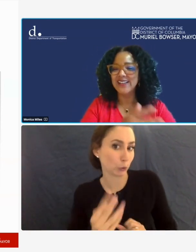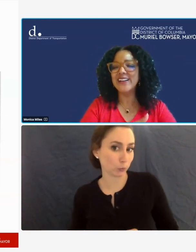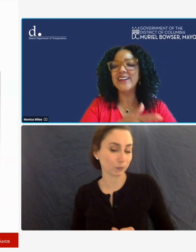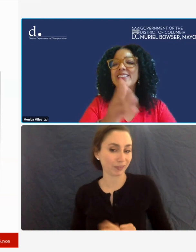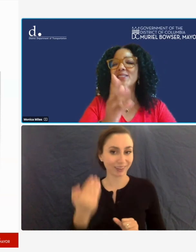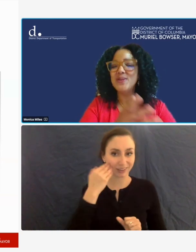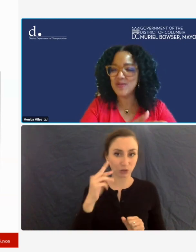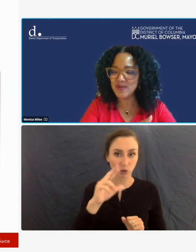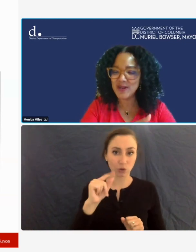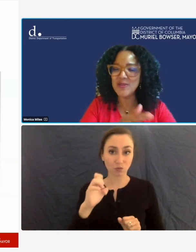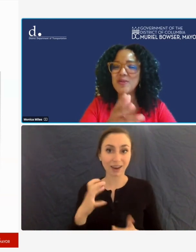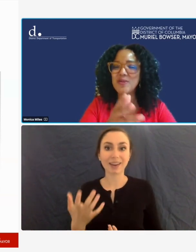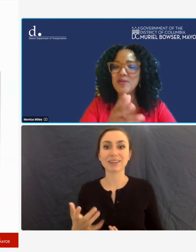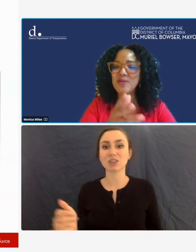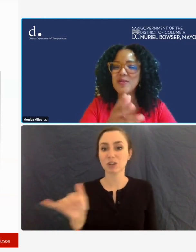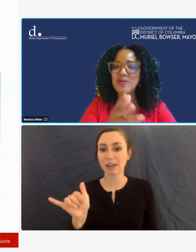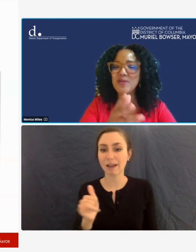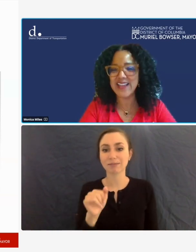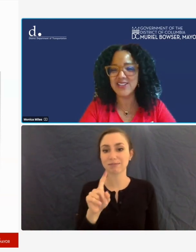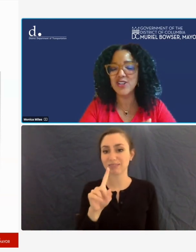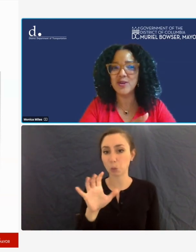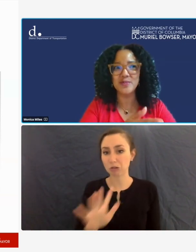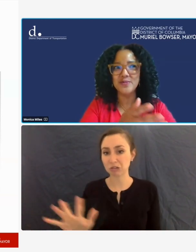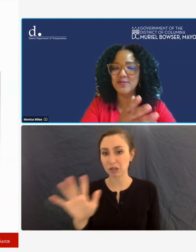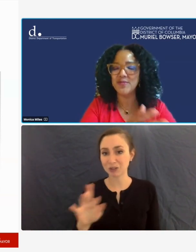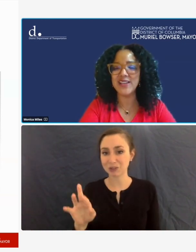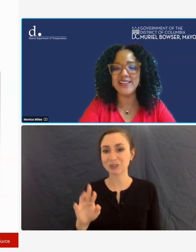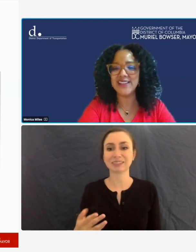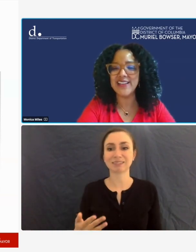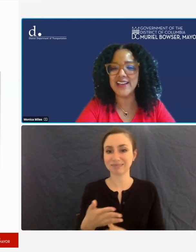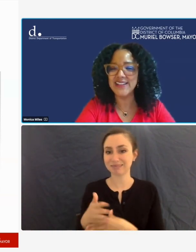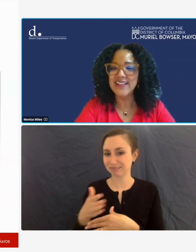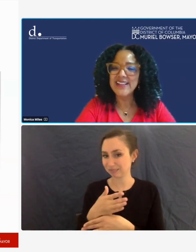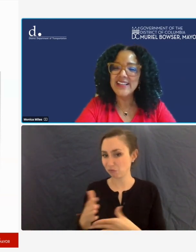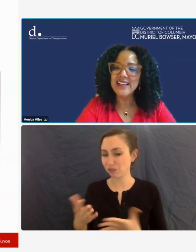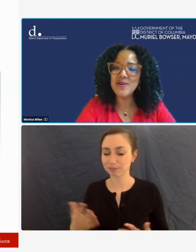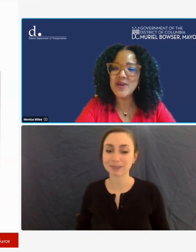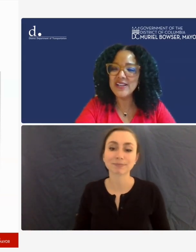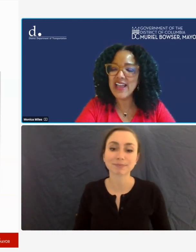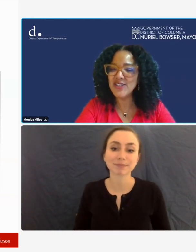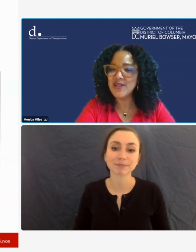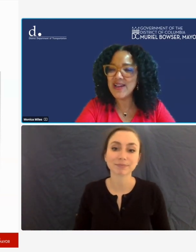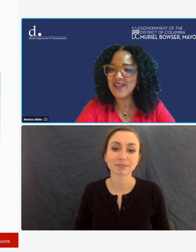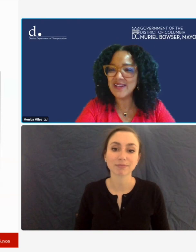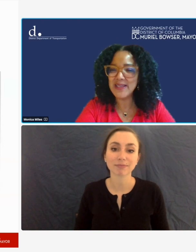are in the you know the 100 range you know but yeah i don't want to actually go out on a limb